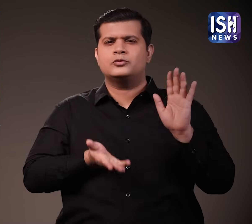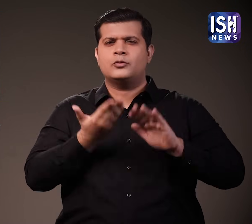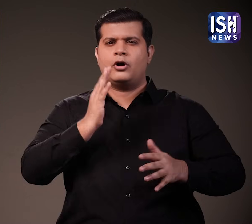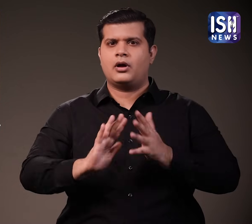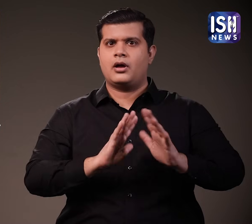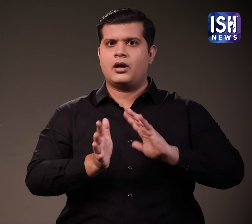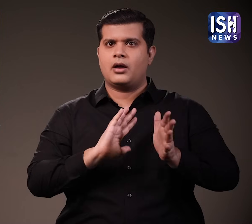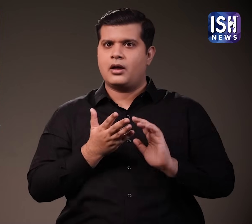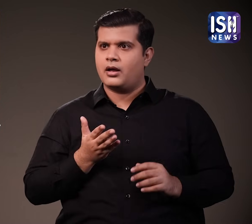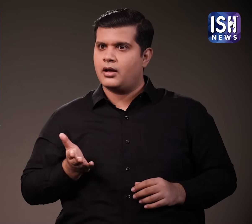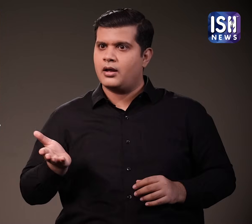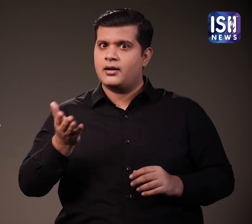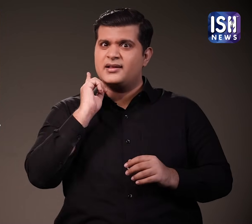This is because everyone converses in Sign Language.